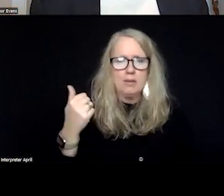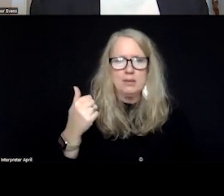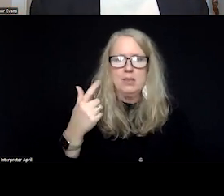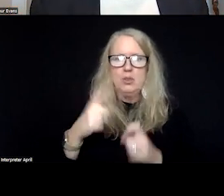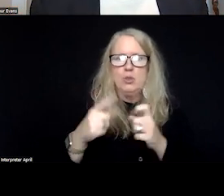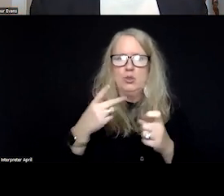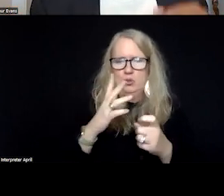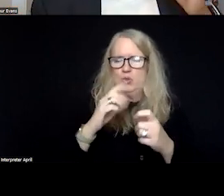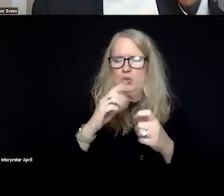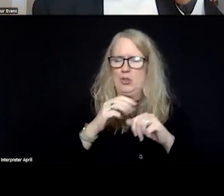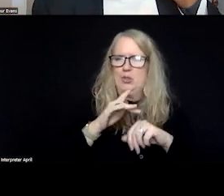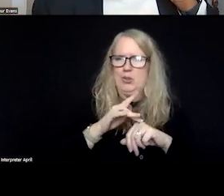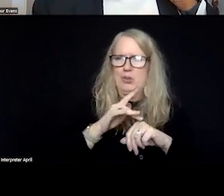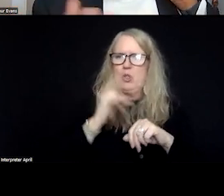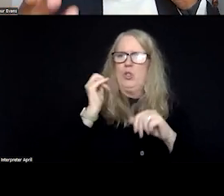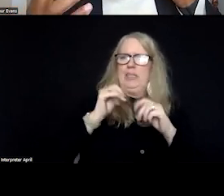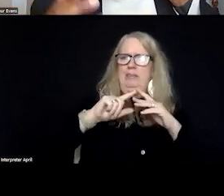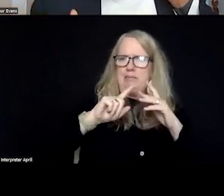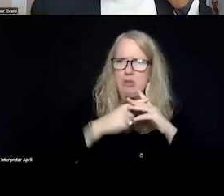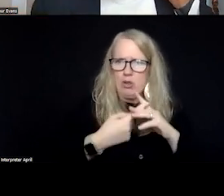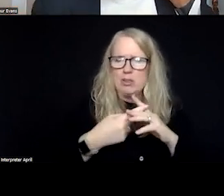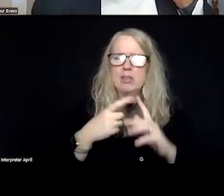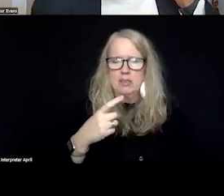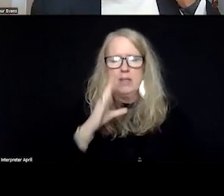AT THE EARLIEST POSSIBLE MOMENT. ONE OF THE THINGS, FOR EXAMPLE,